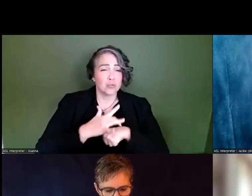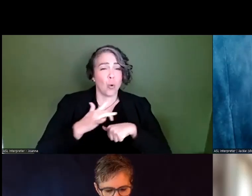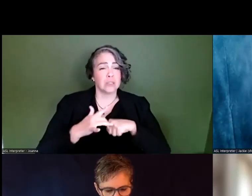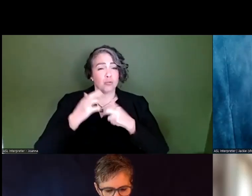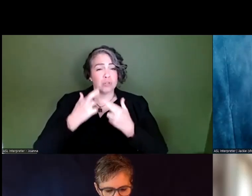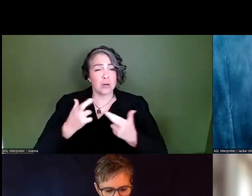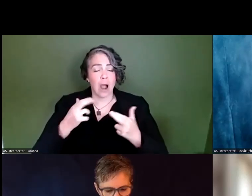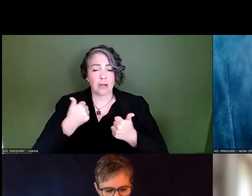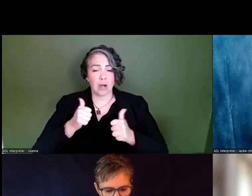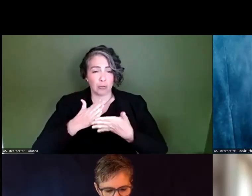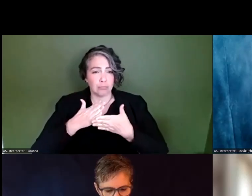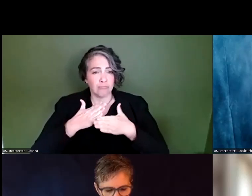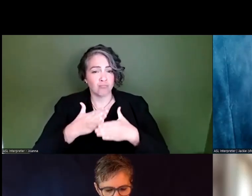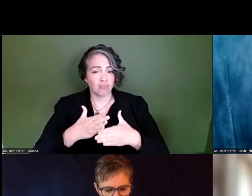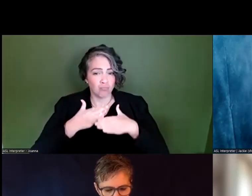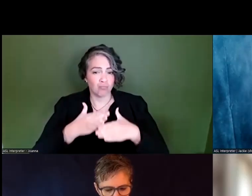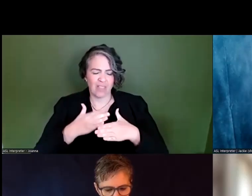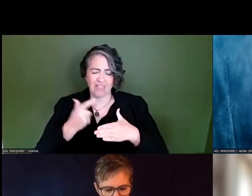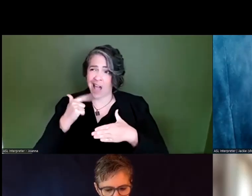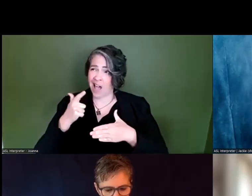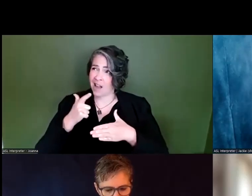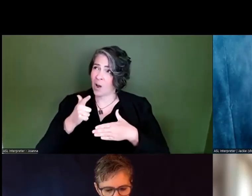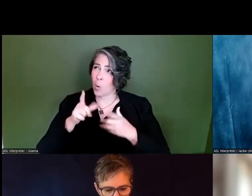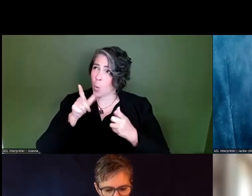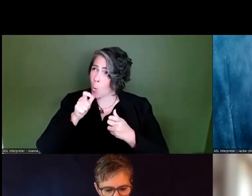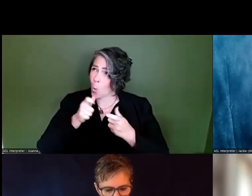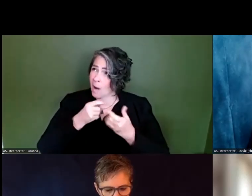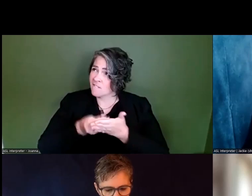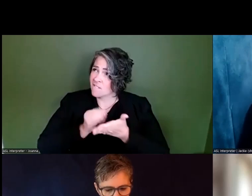that are funded by, I guess, the Department of Public Health, funded by Department of Mental